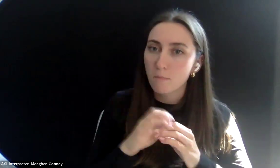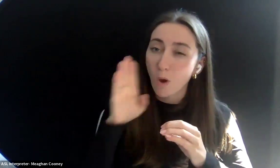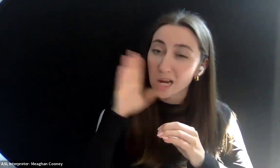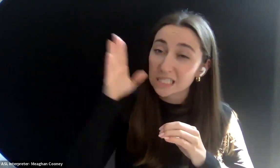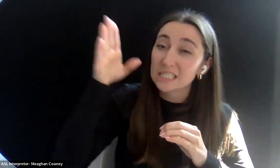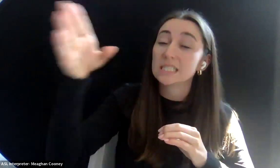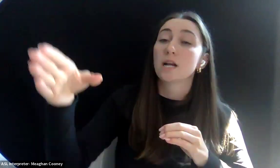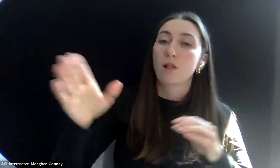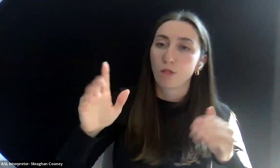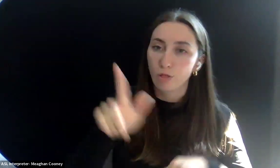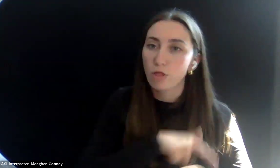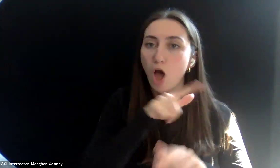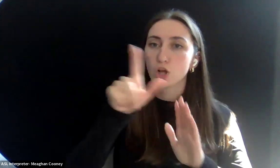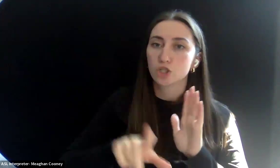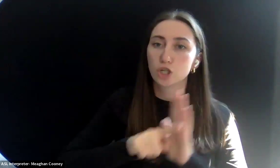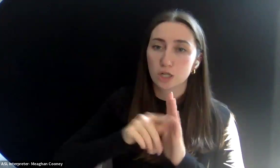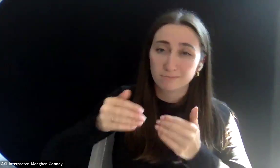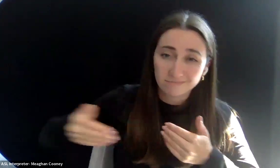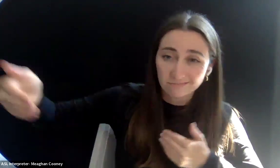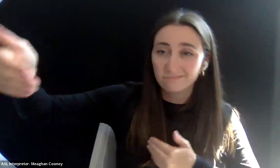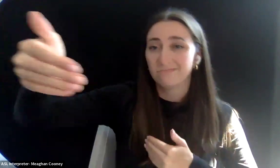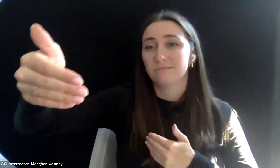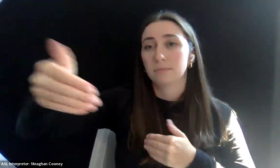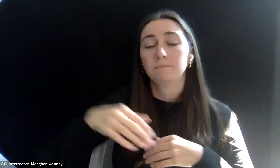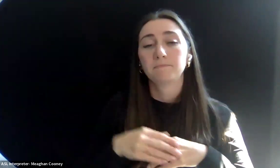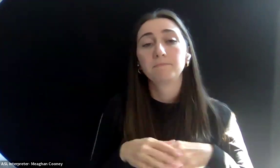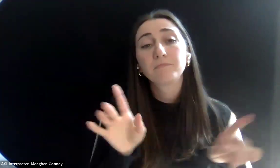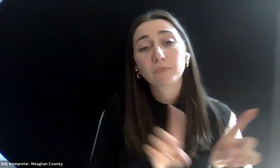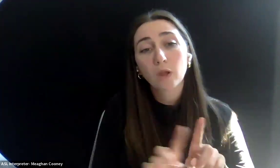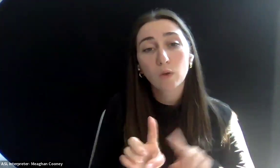horizon and then a medium to high criticality as a, a, a sort